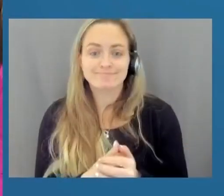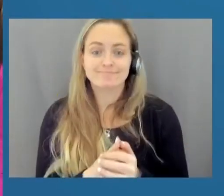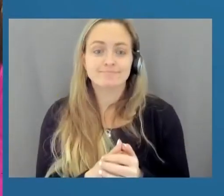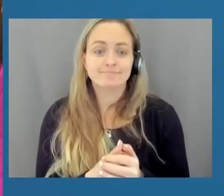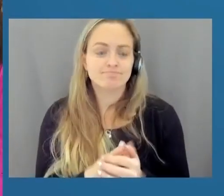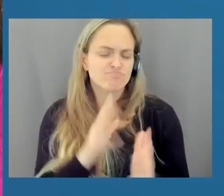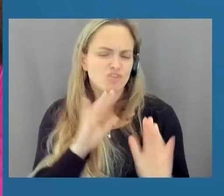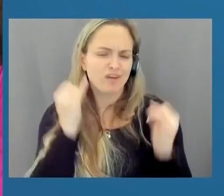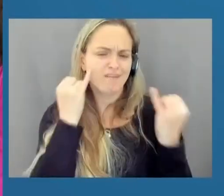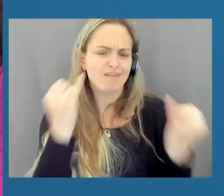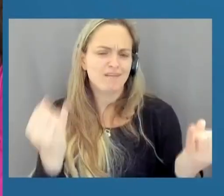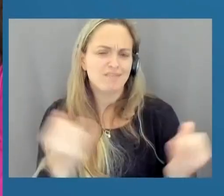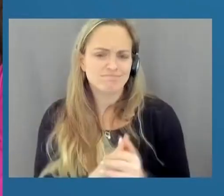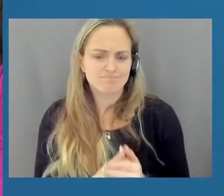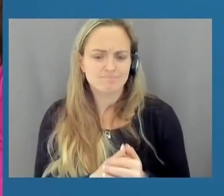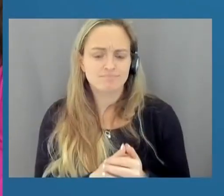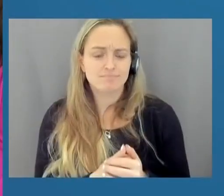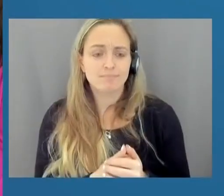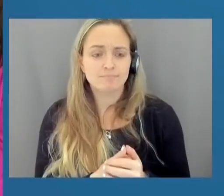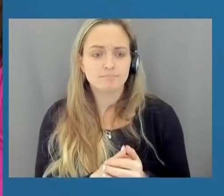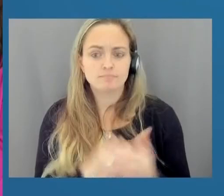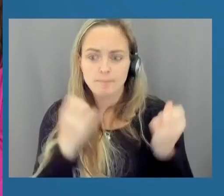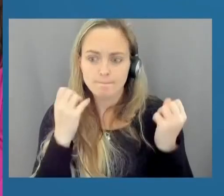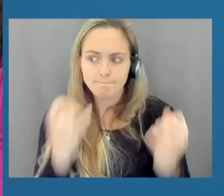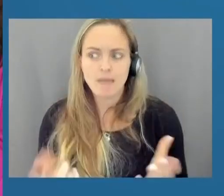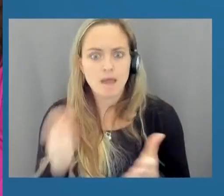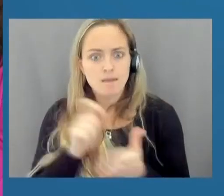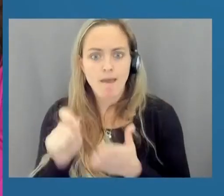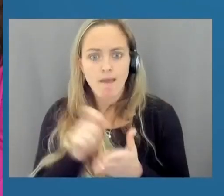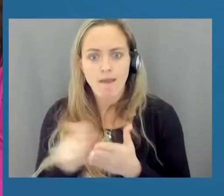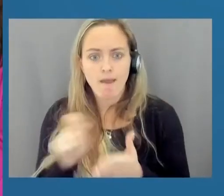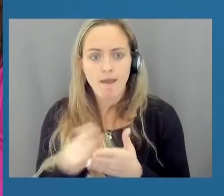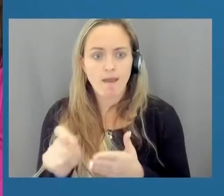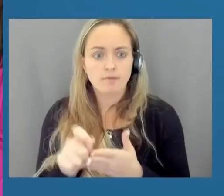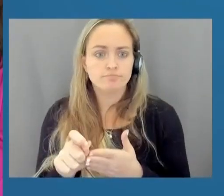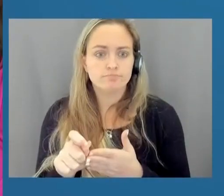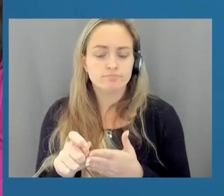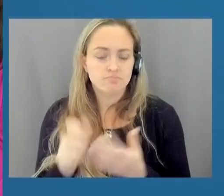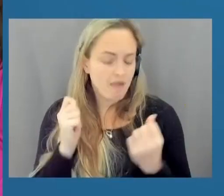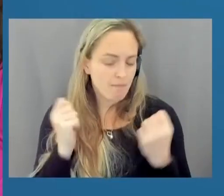Great idea. Oh good, we have lots of pens. No shortage of pens in this place. All right.